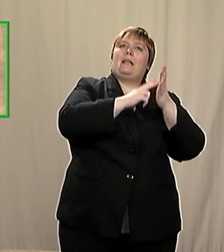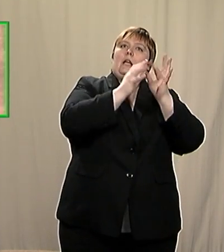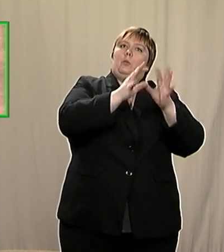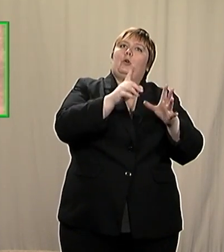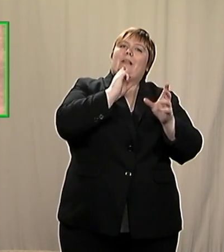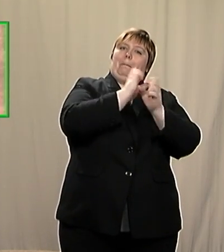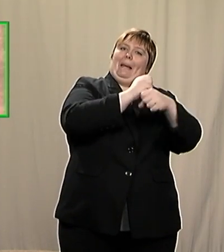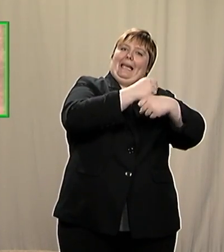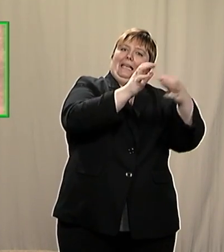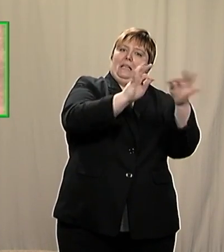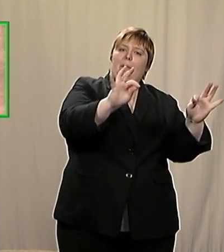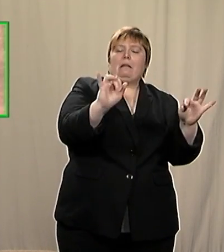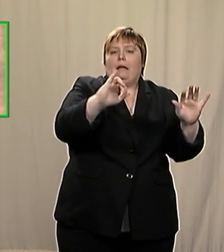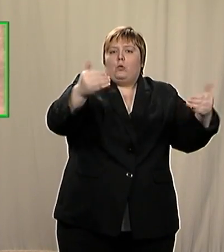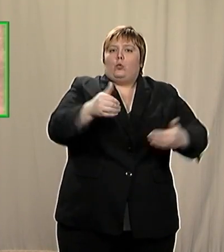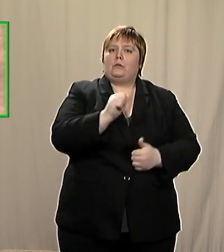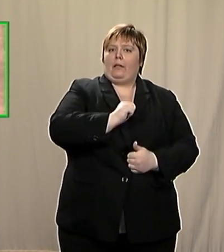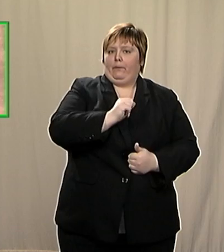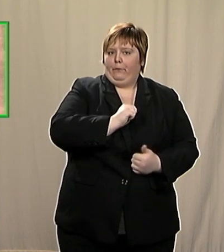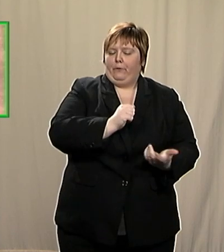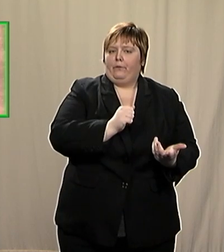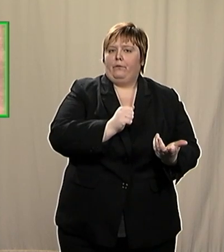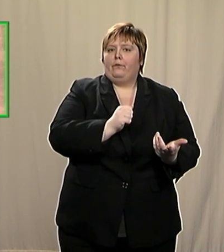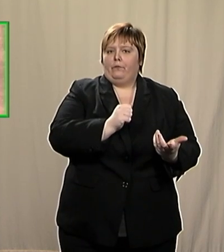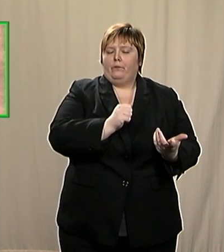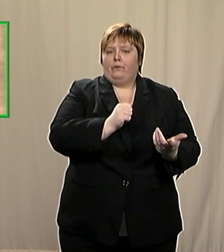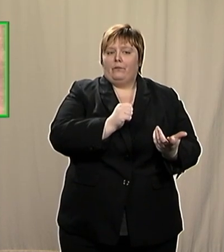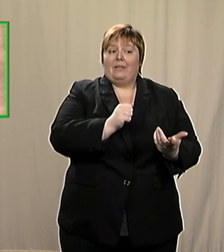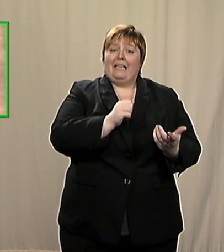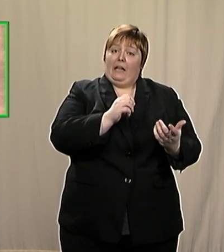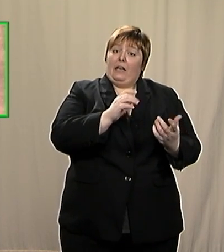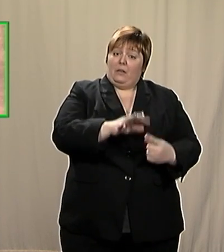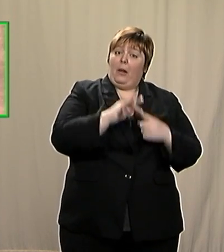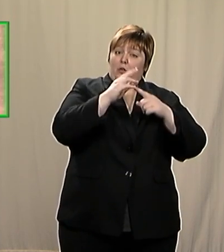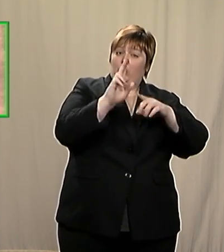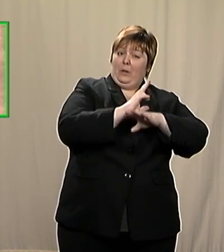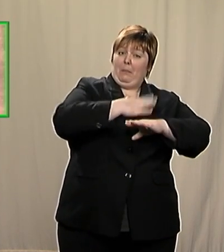is authoring statements. Introducing ones self, by name, or saying things like,